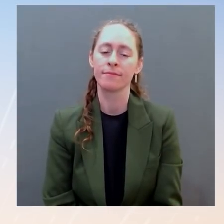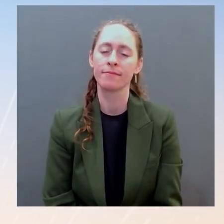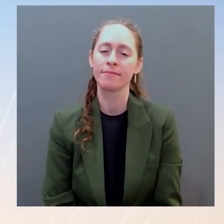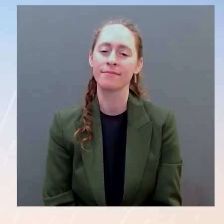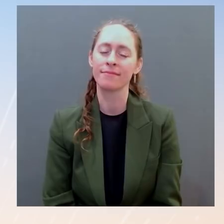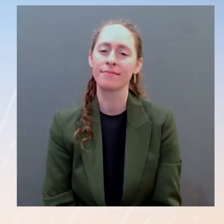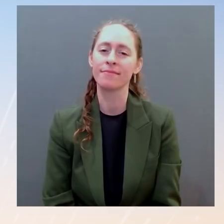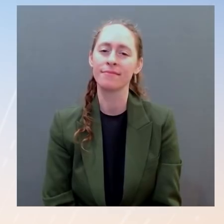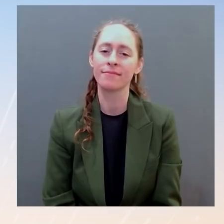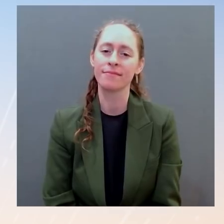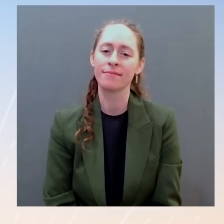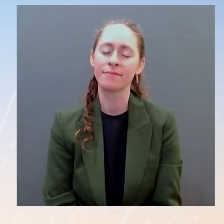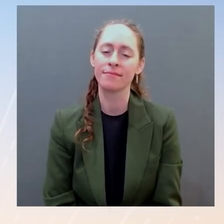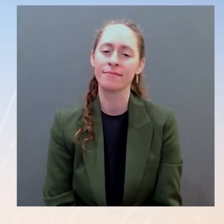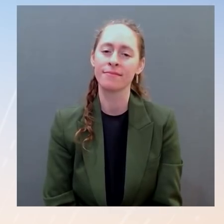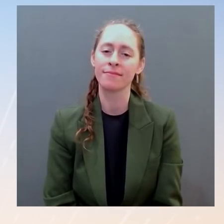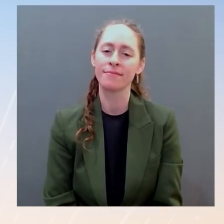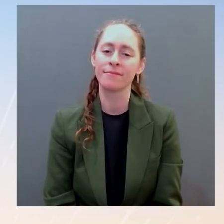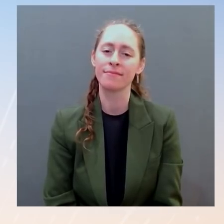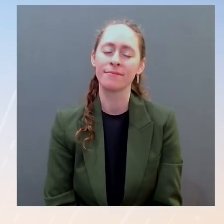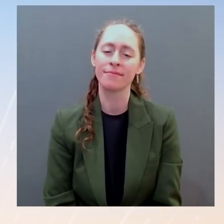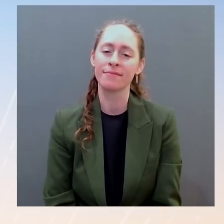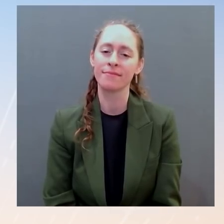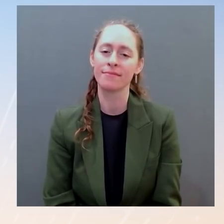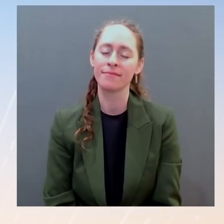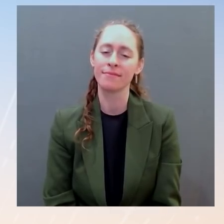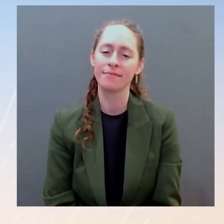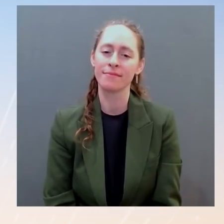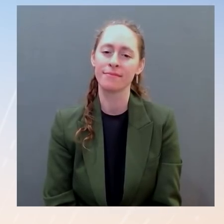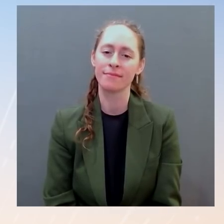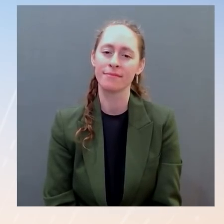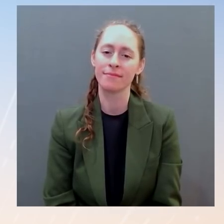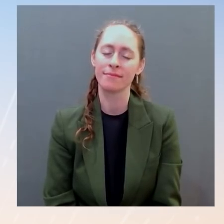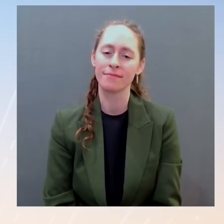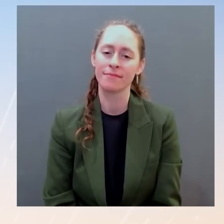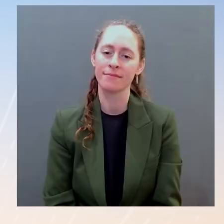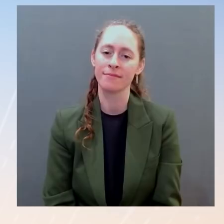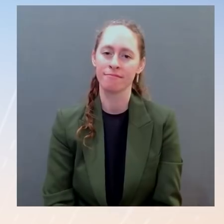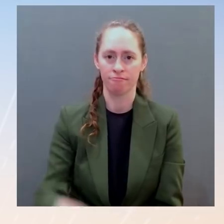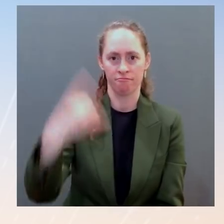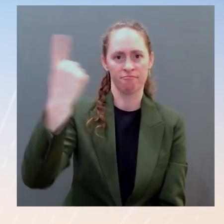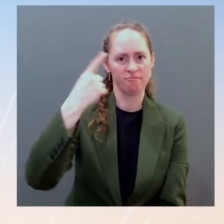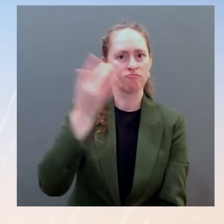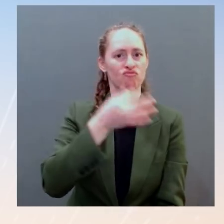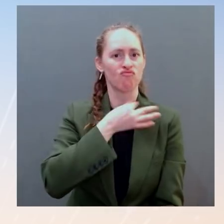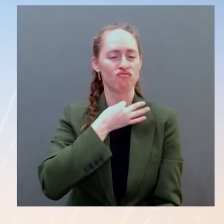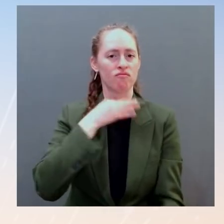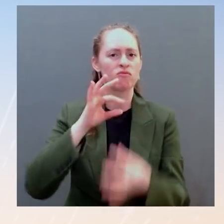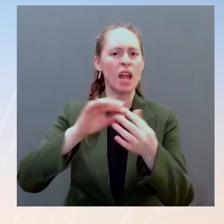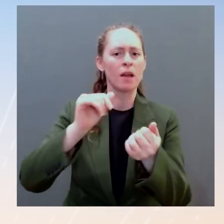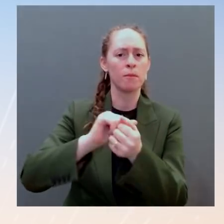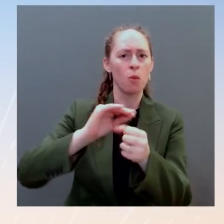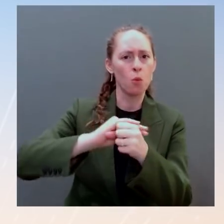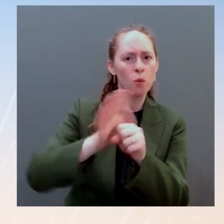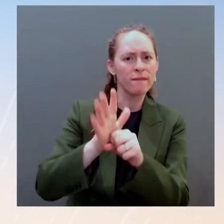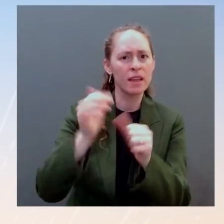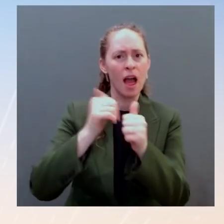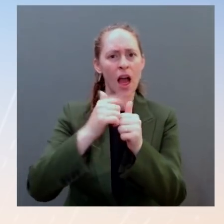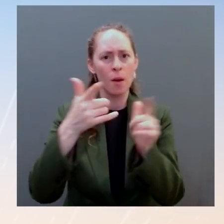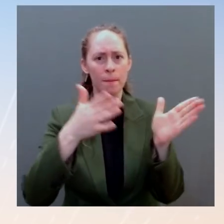The Press: Is there anything you can share about how you plan to do that and who might be eligible, since right now it's only for people who are at higher risk?